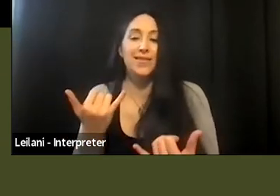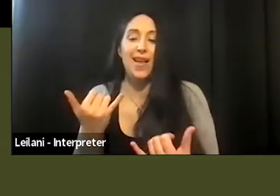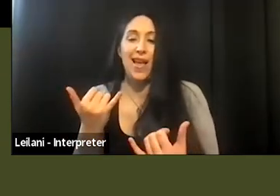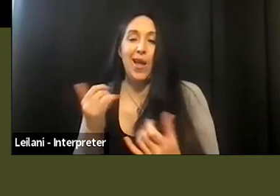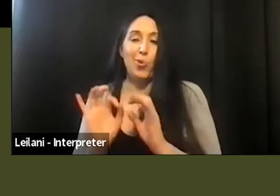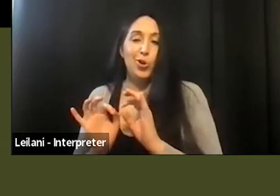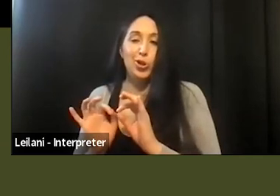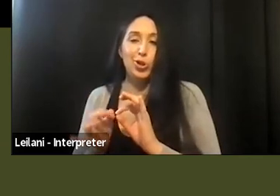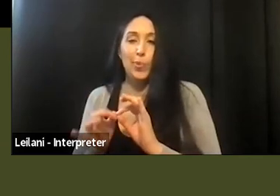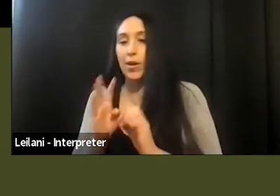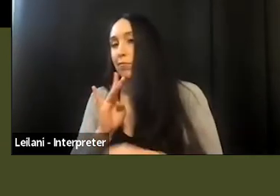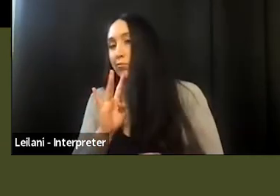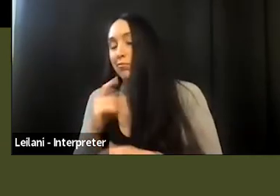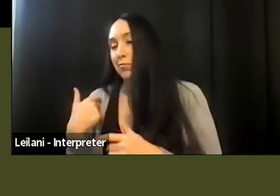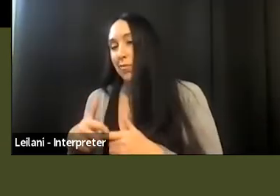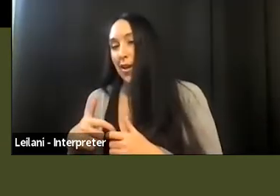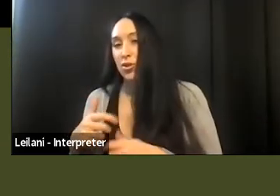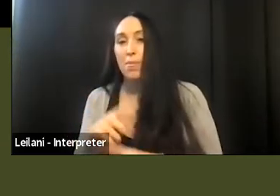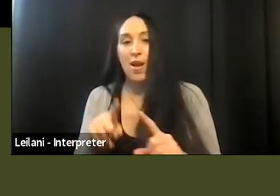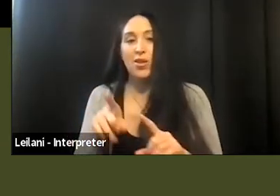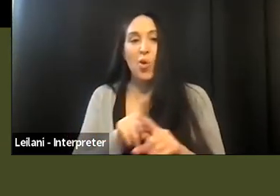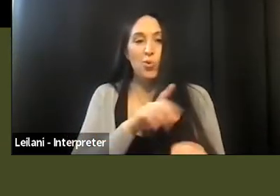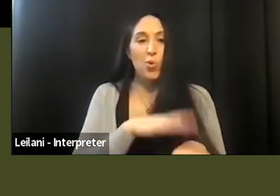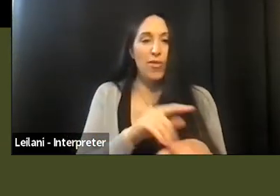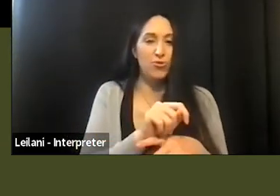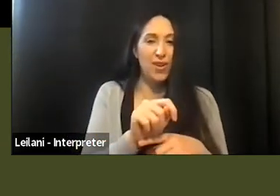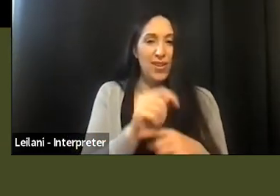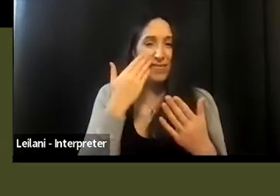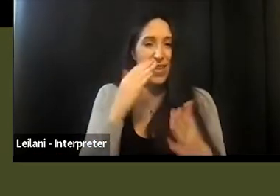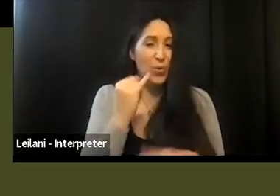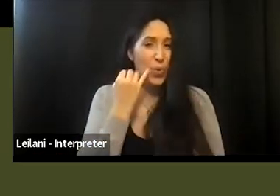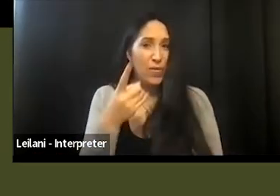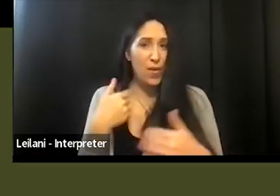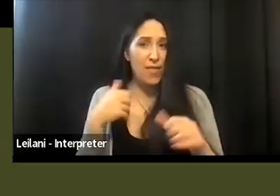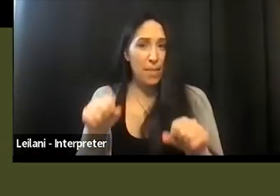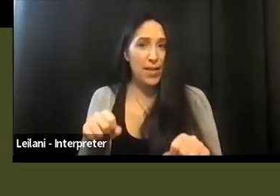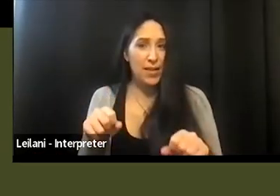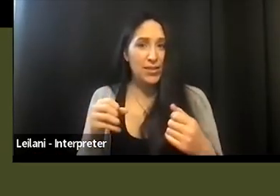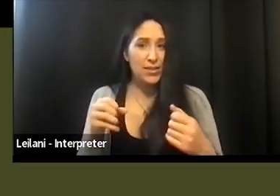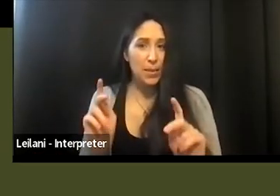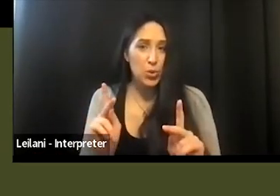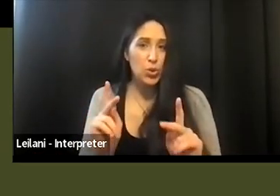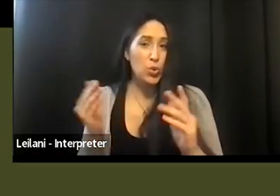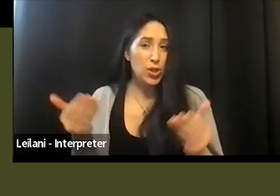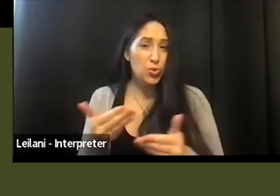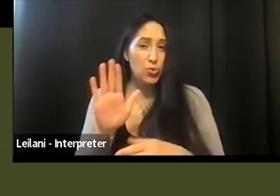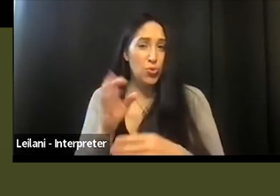and on the training. Camilo, I don't know if you have the ability to introduce your organization or give a little topic about it